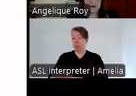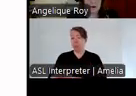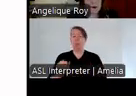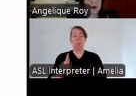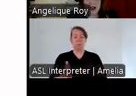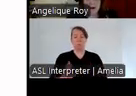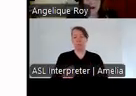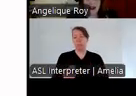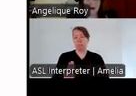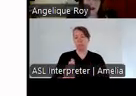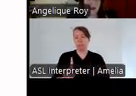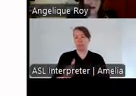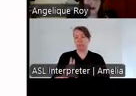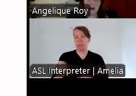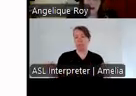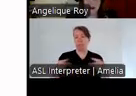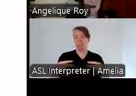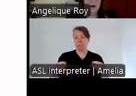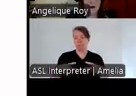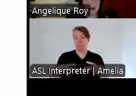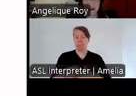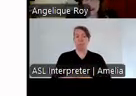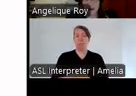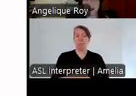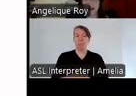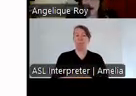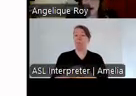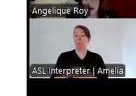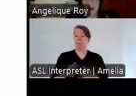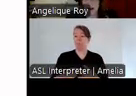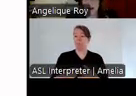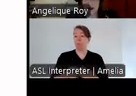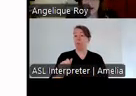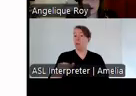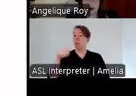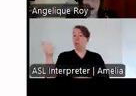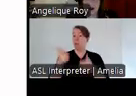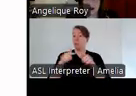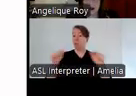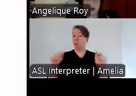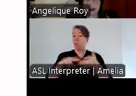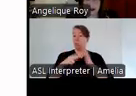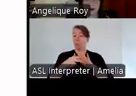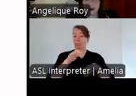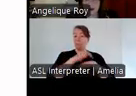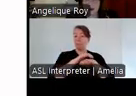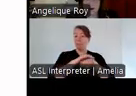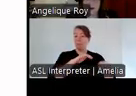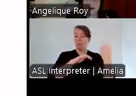Other Languages Available refers to languages other than English. Transcript Available.